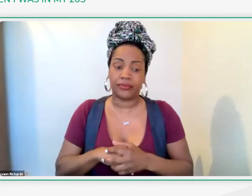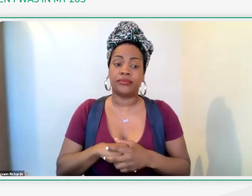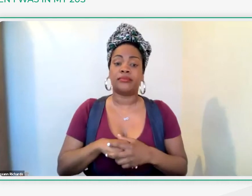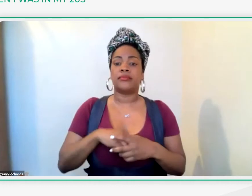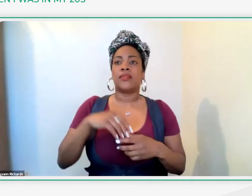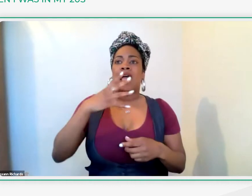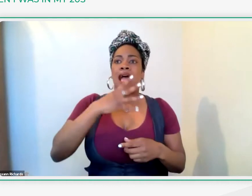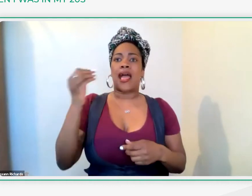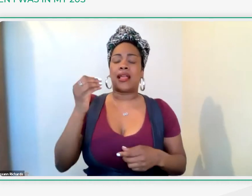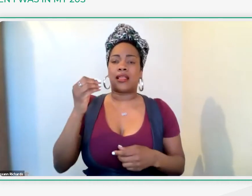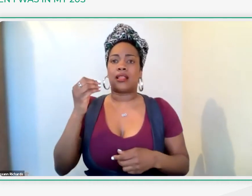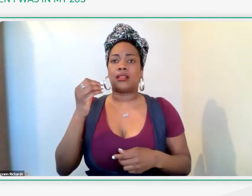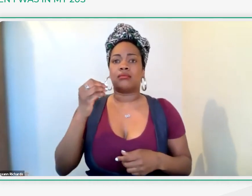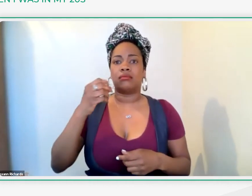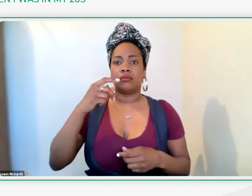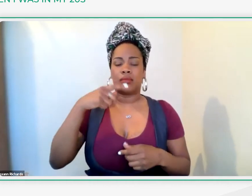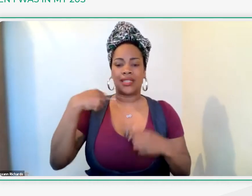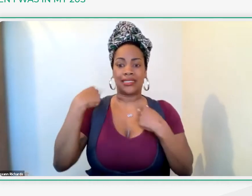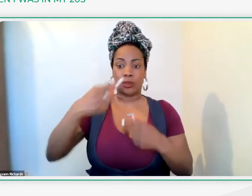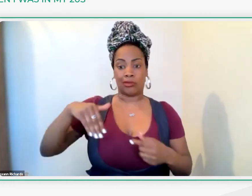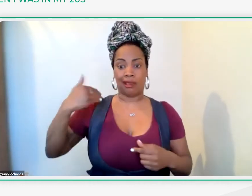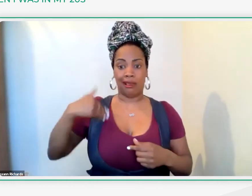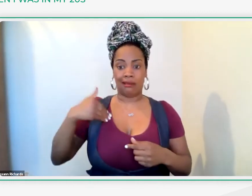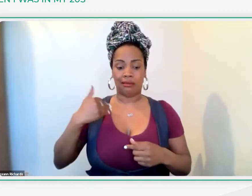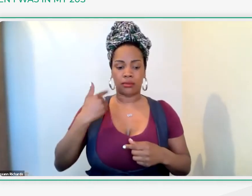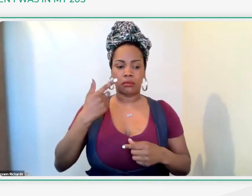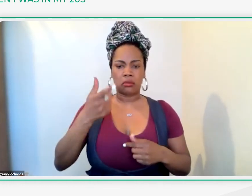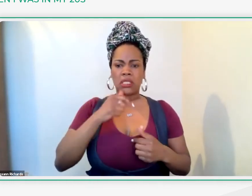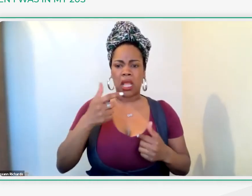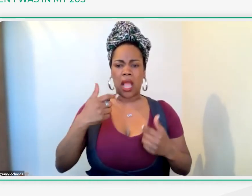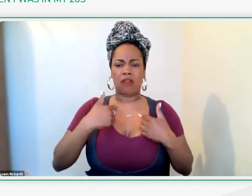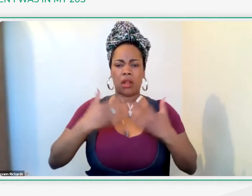age. And it helps a lot.